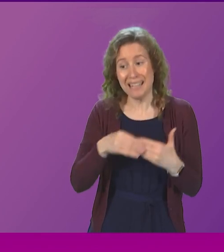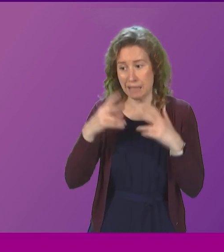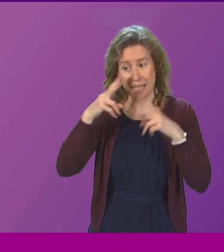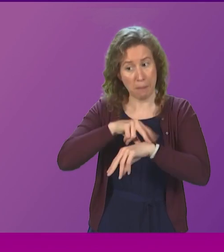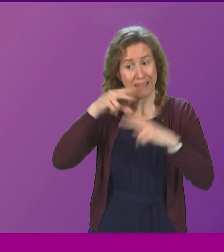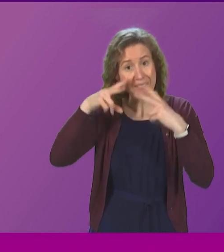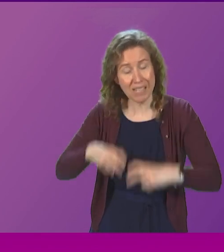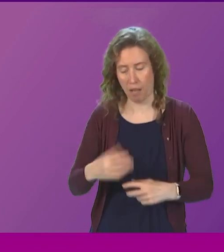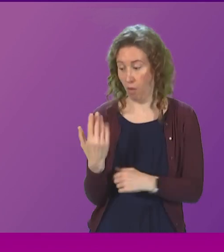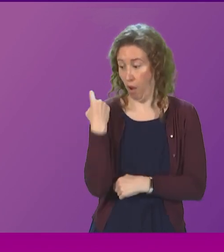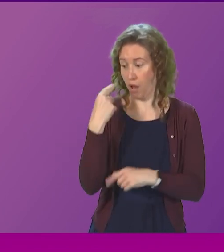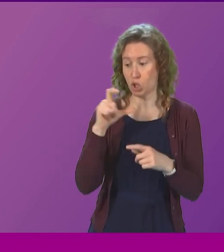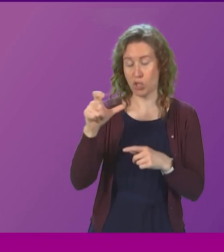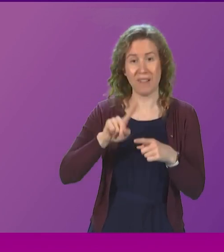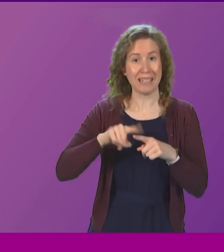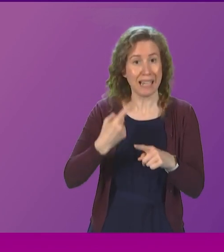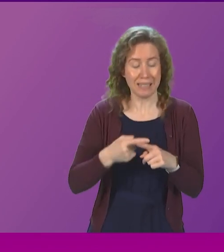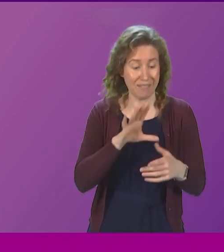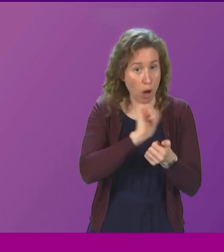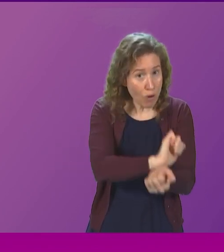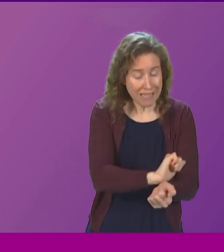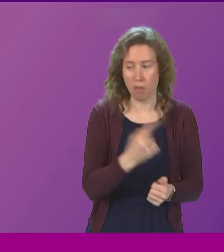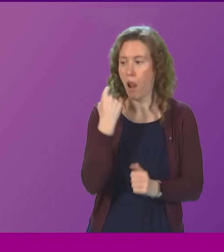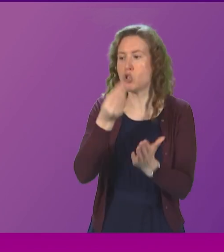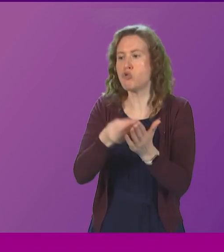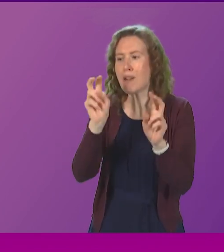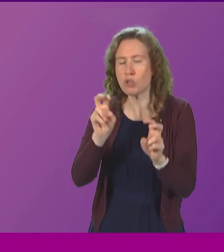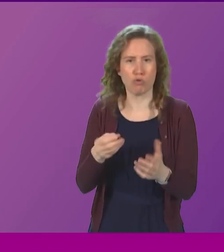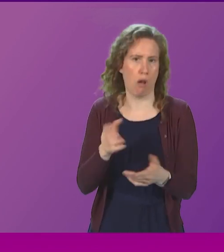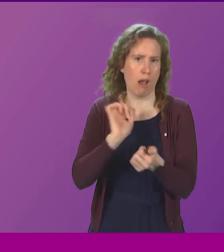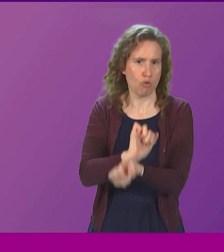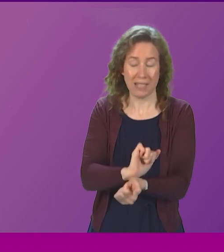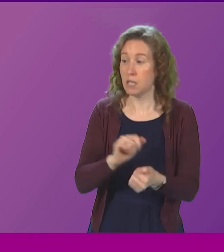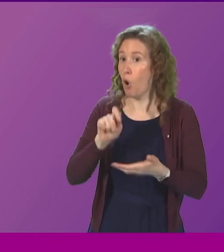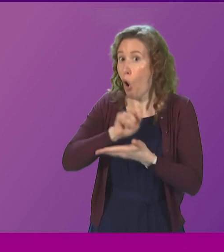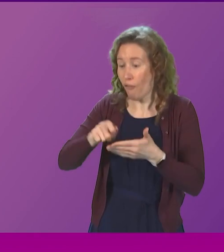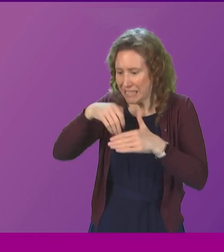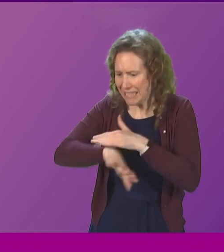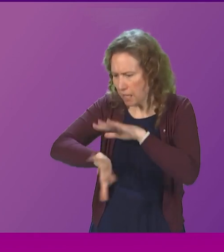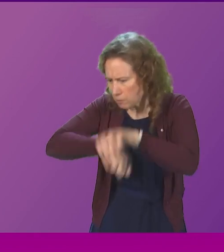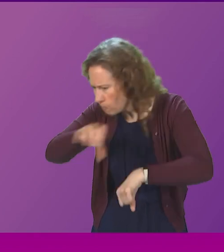the previous chief executive was arrested, the previous treasurer was arrested, offices were raided and there were police tents in gardens.